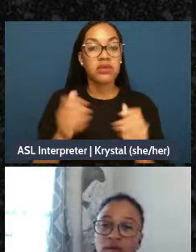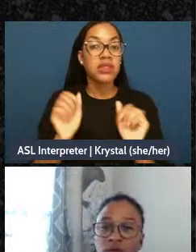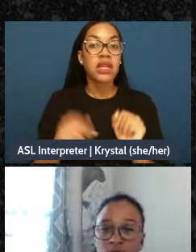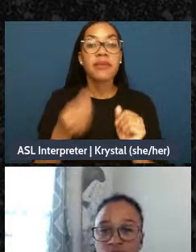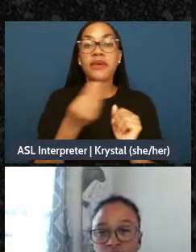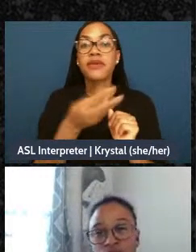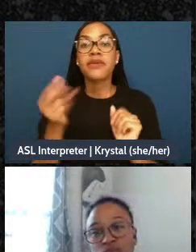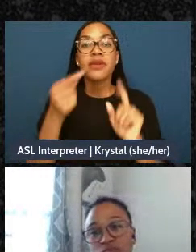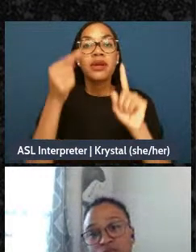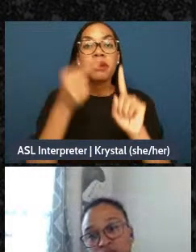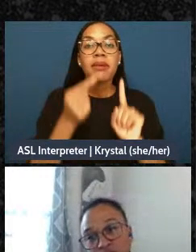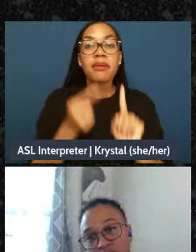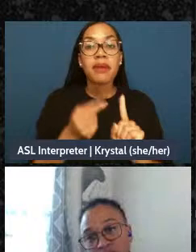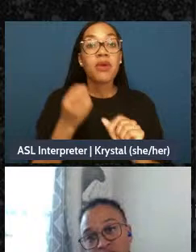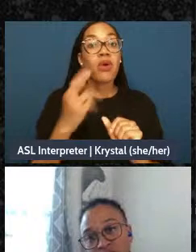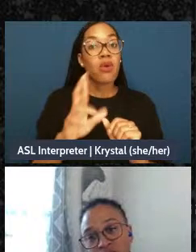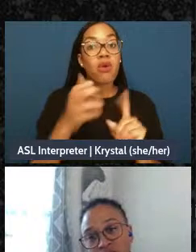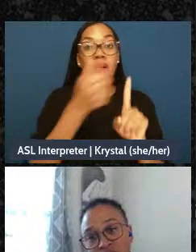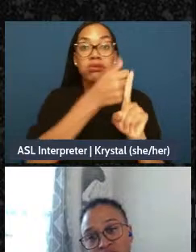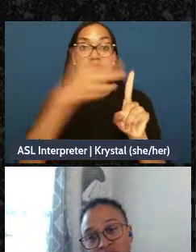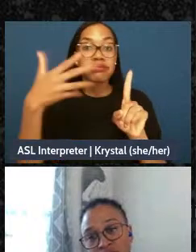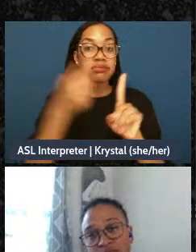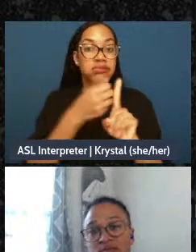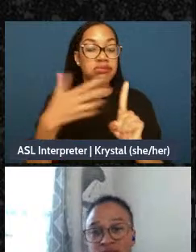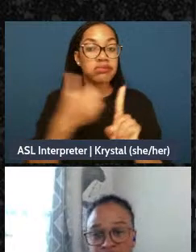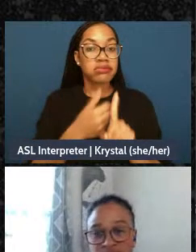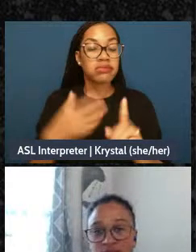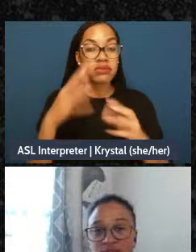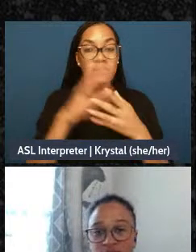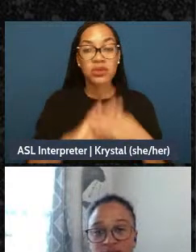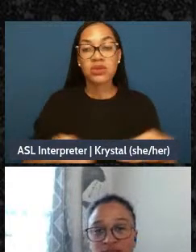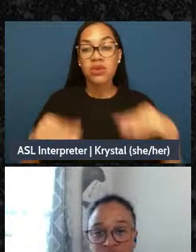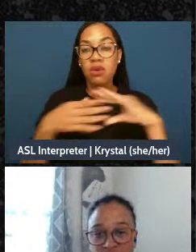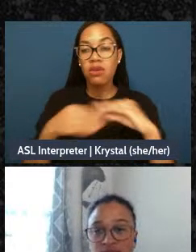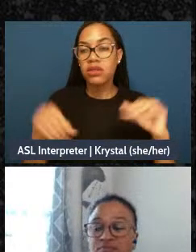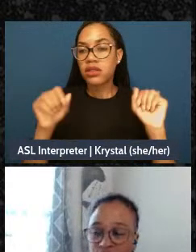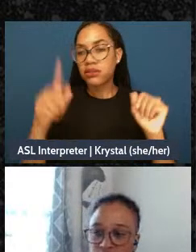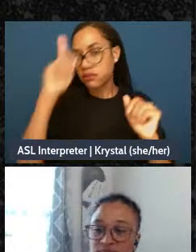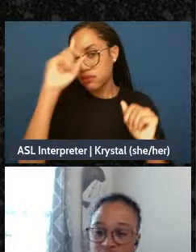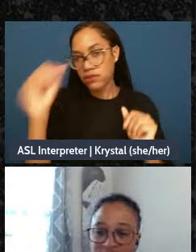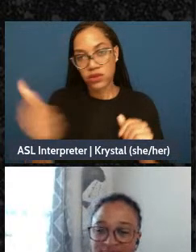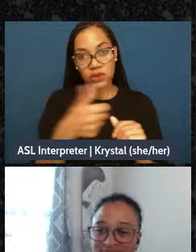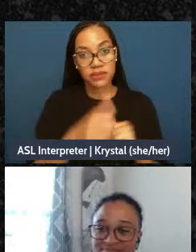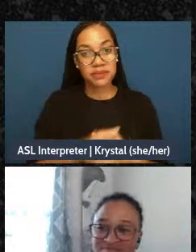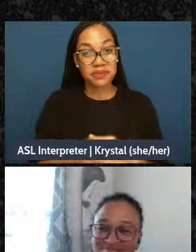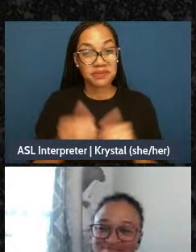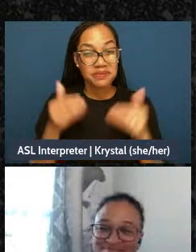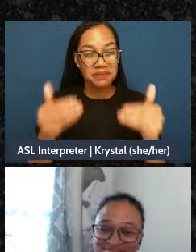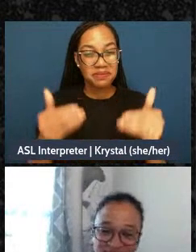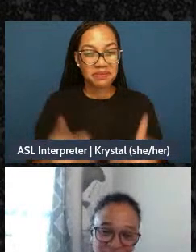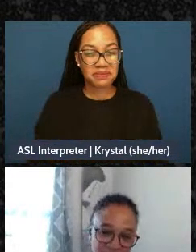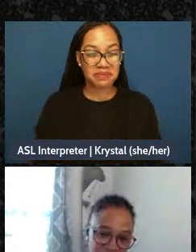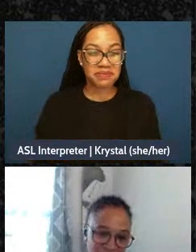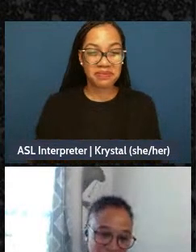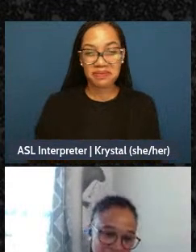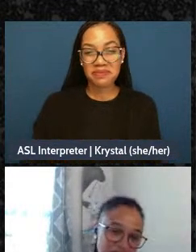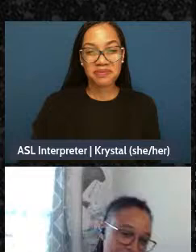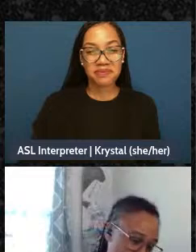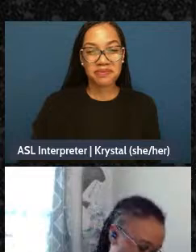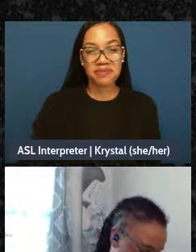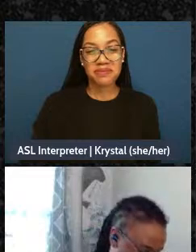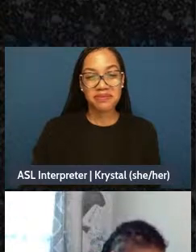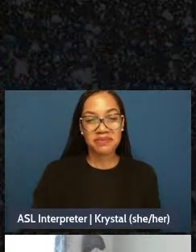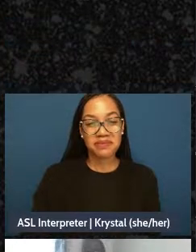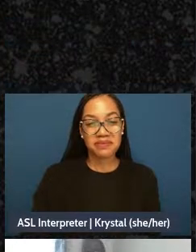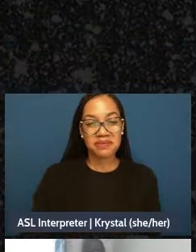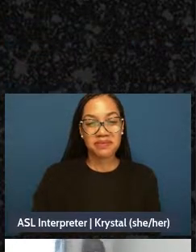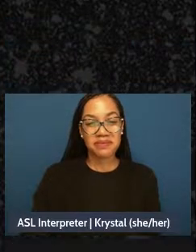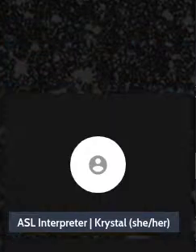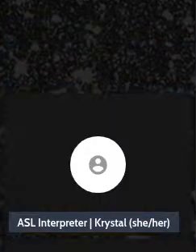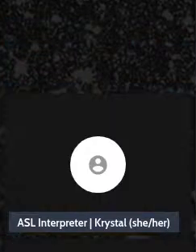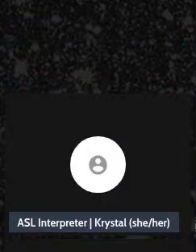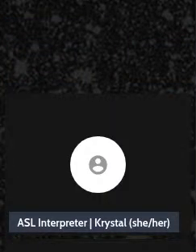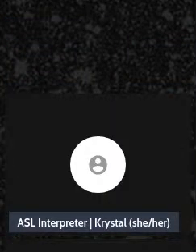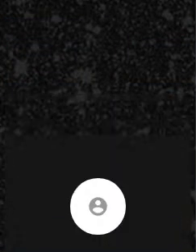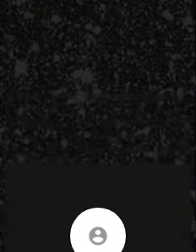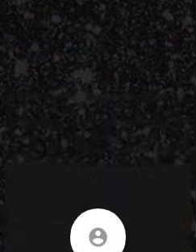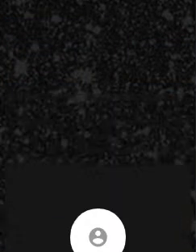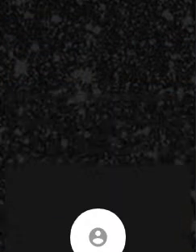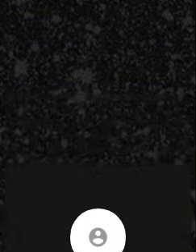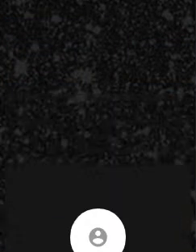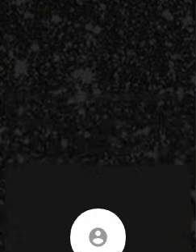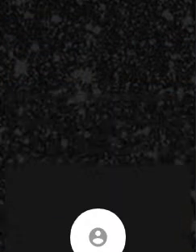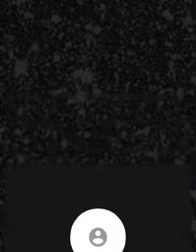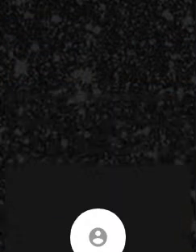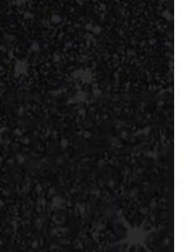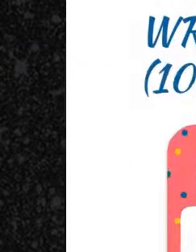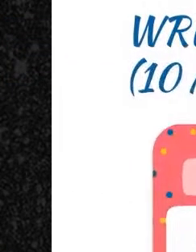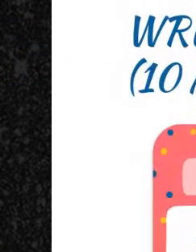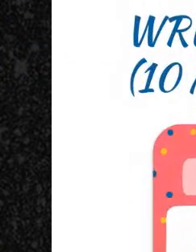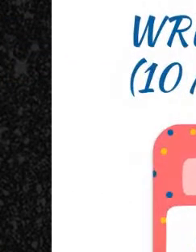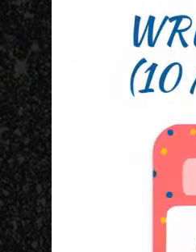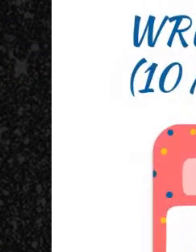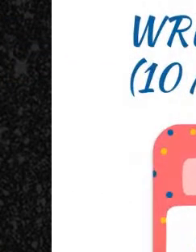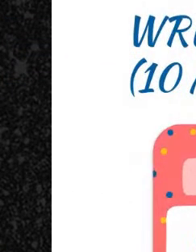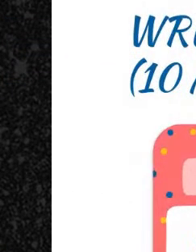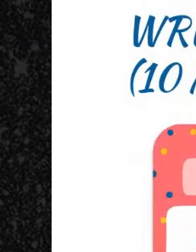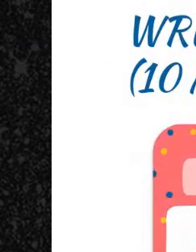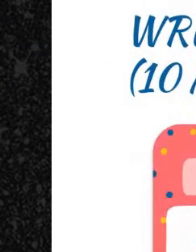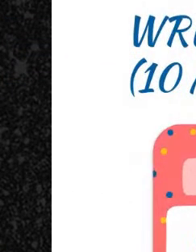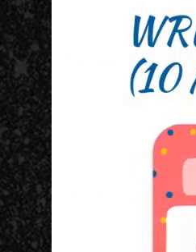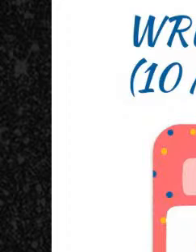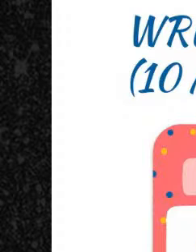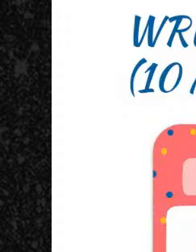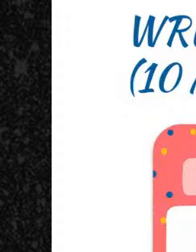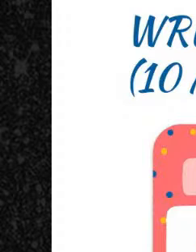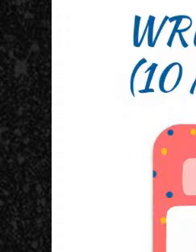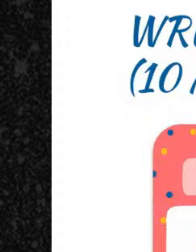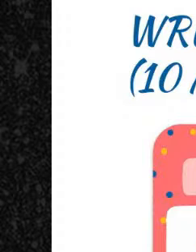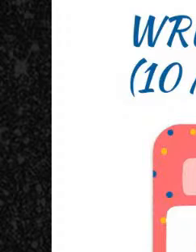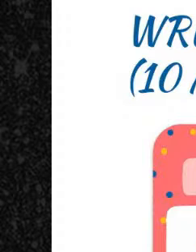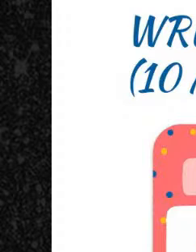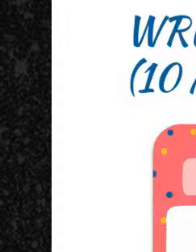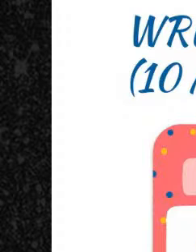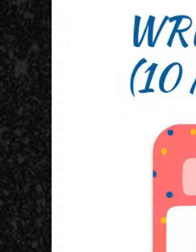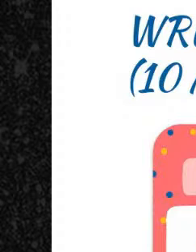be your prolific novel, whatever it is you ever feel comfortable for you. All right, let's go.